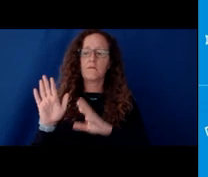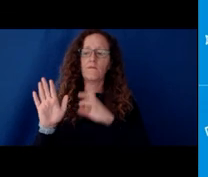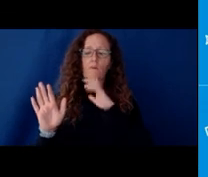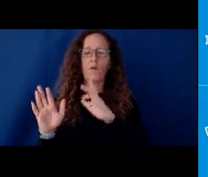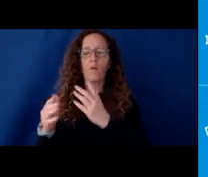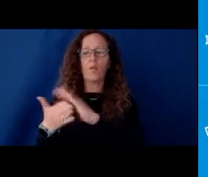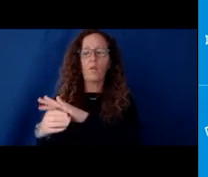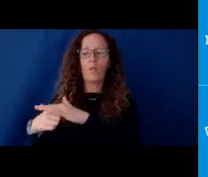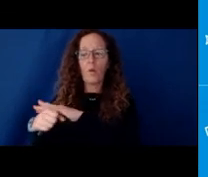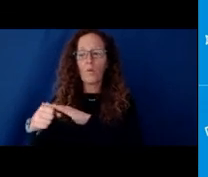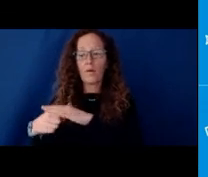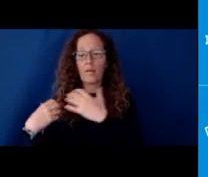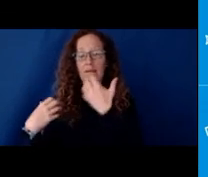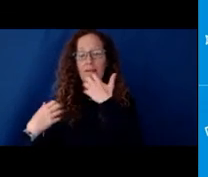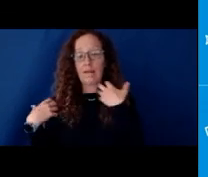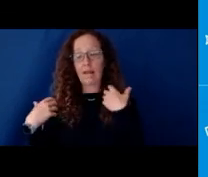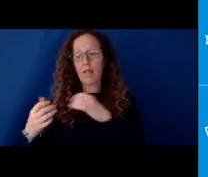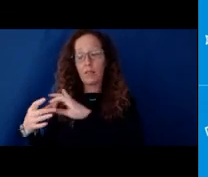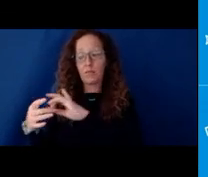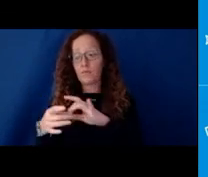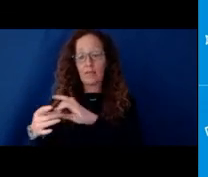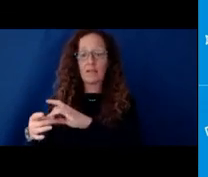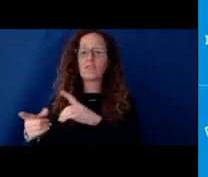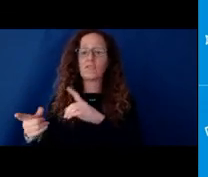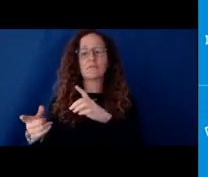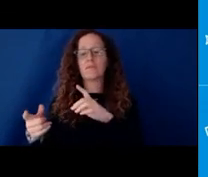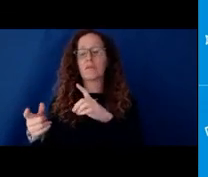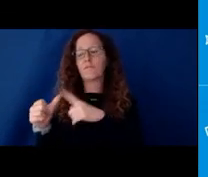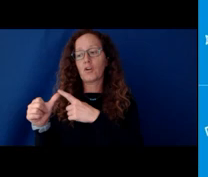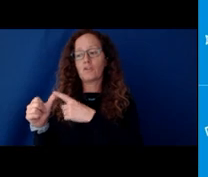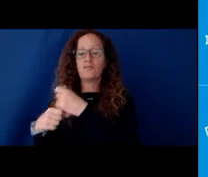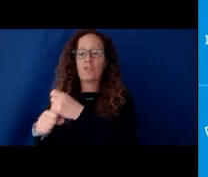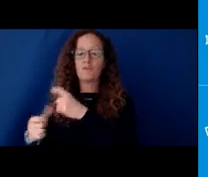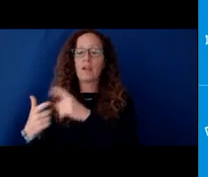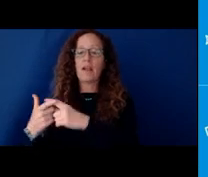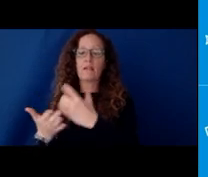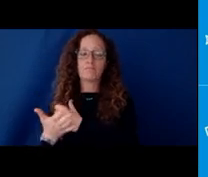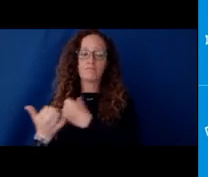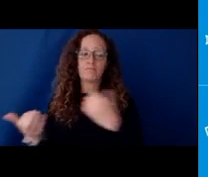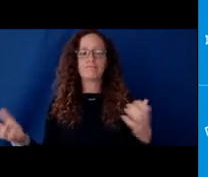or first generate and then leverage those relationships, for calibrating alert thresholds.